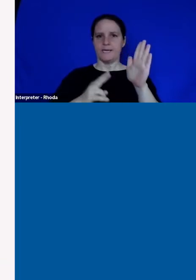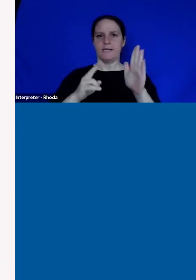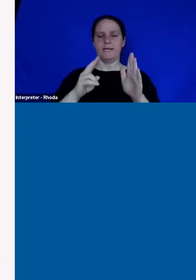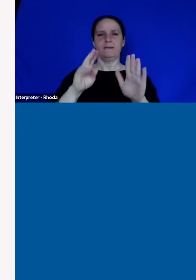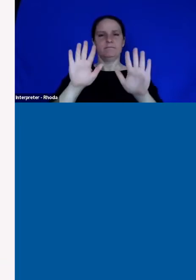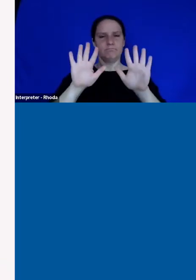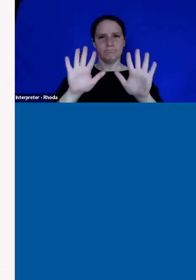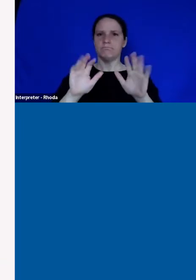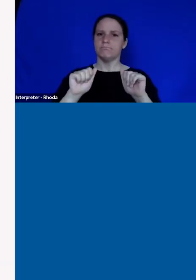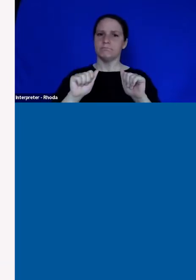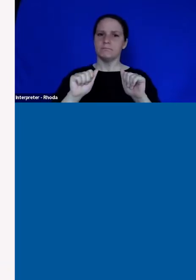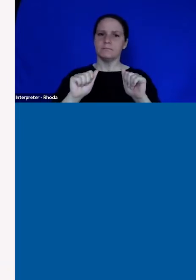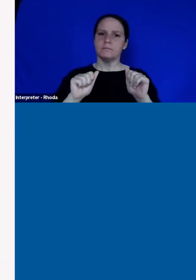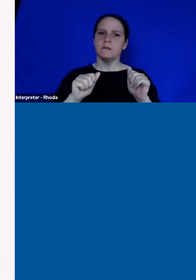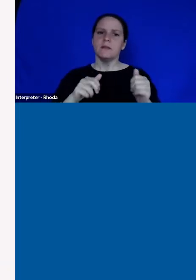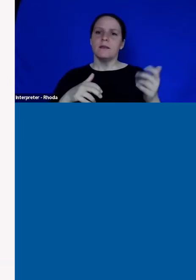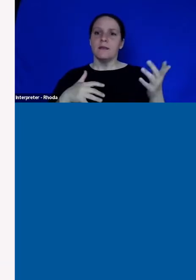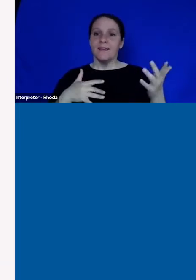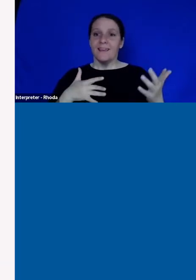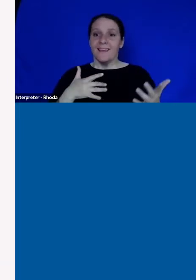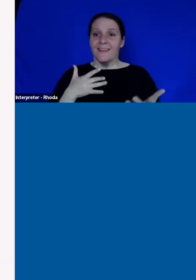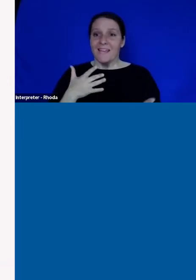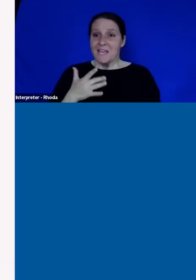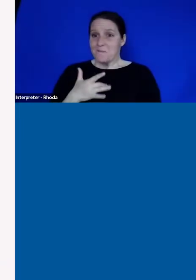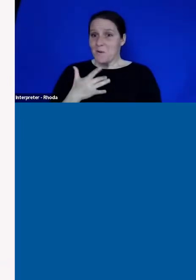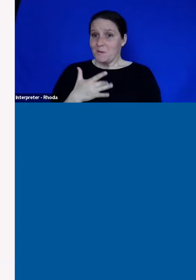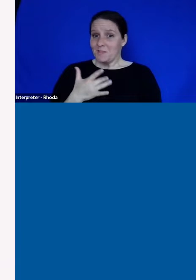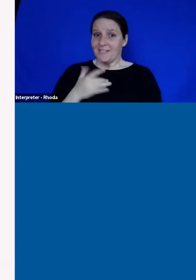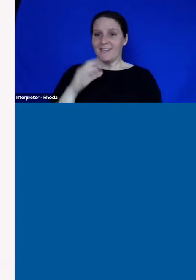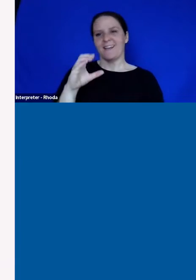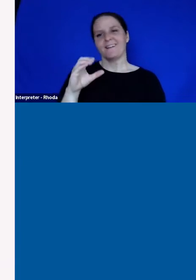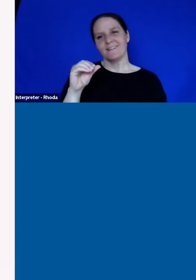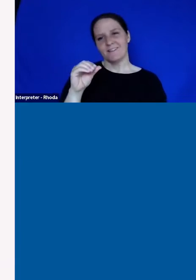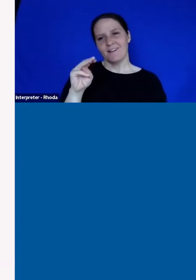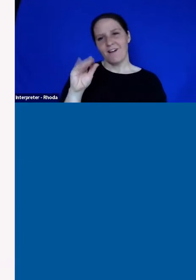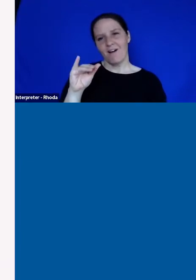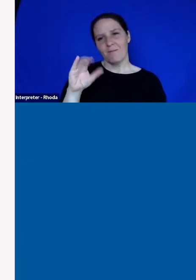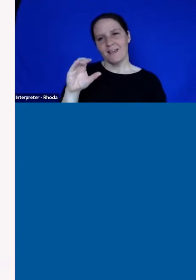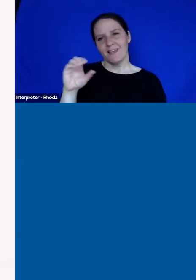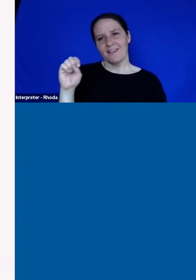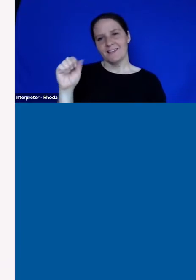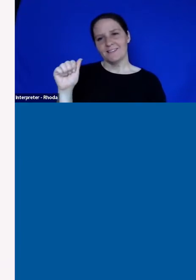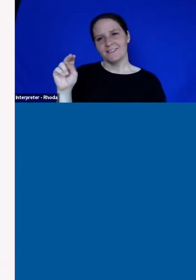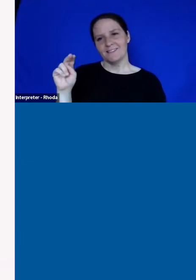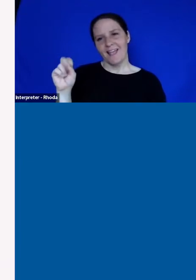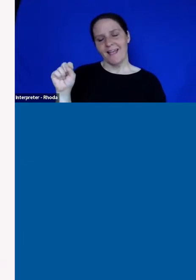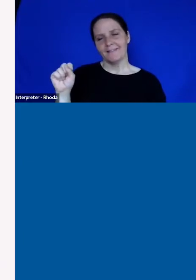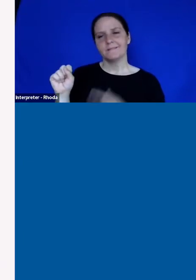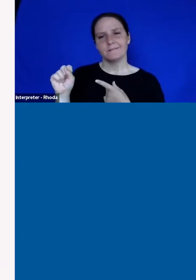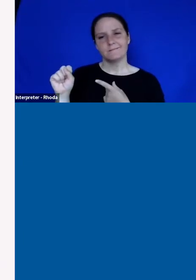As well as emotions, Comic Sans is a notorious example where some people have a very bad attachment,